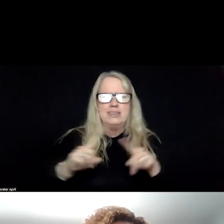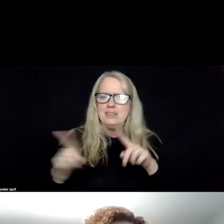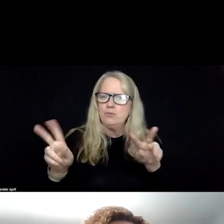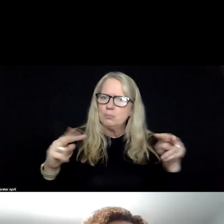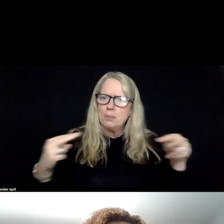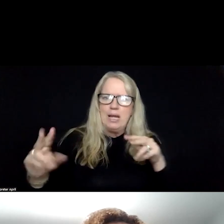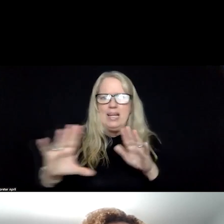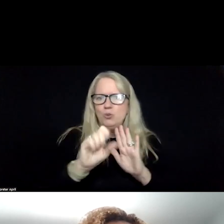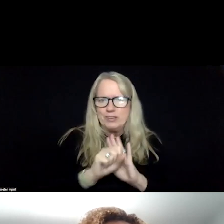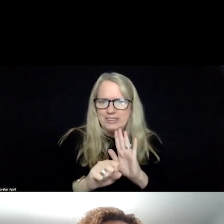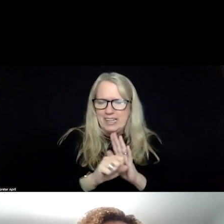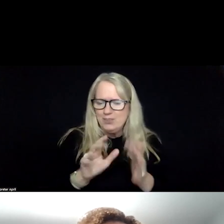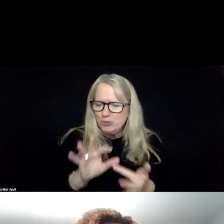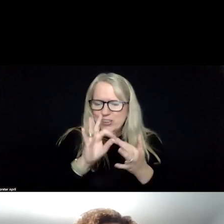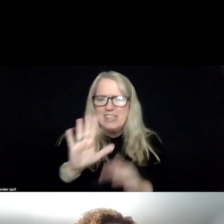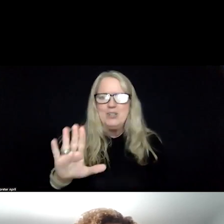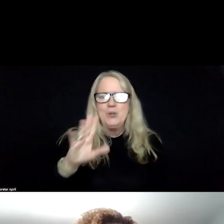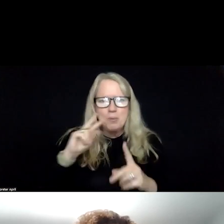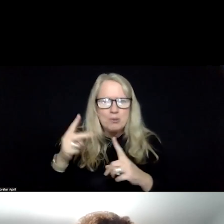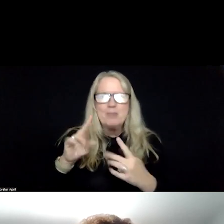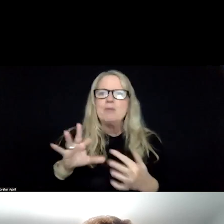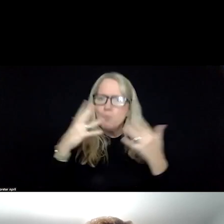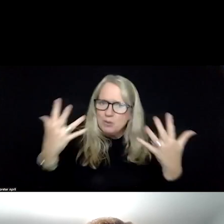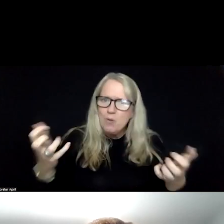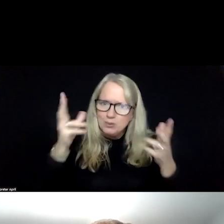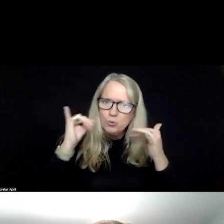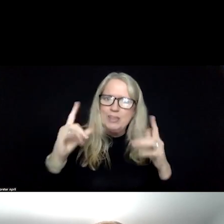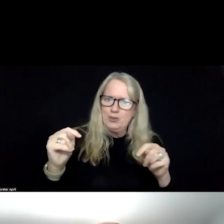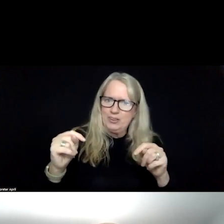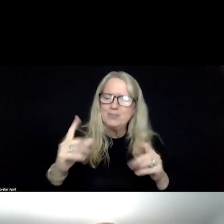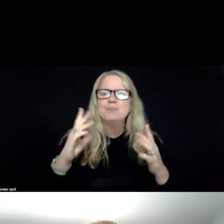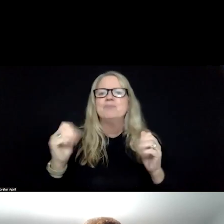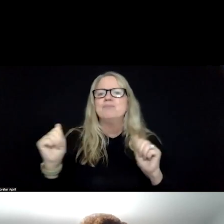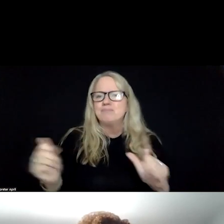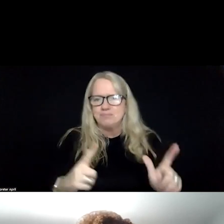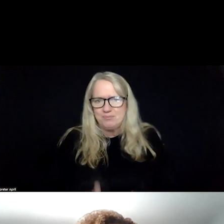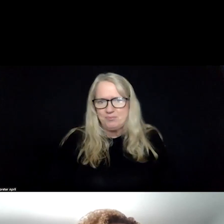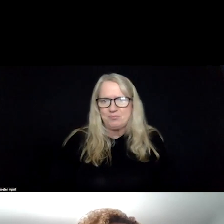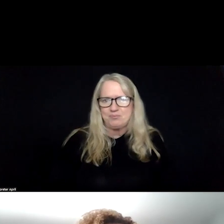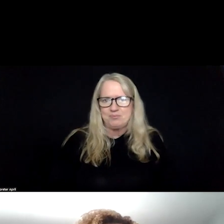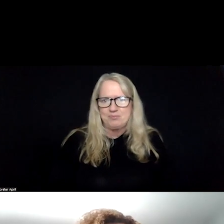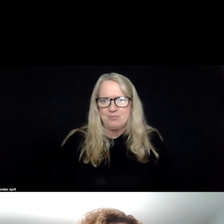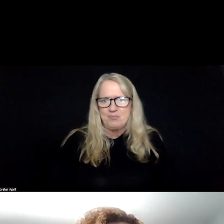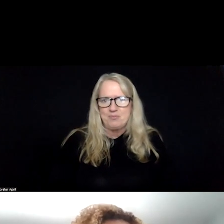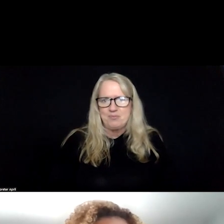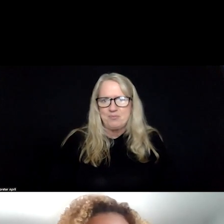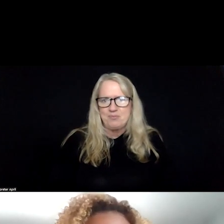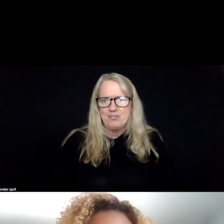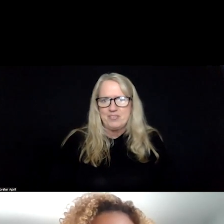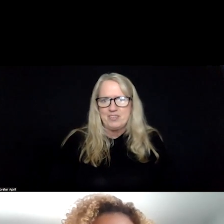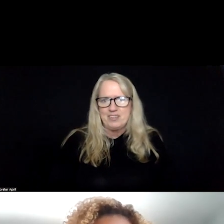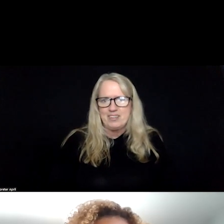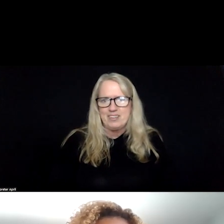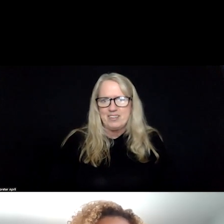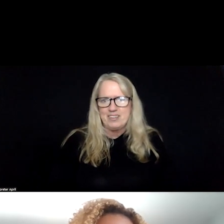UNIQUE AND WE WANT TO HEAR IT. NEXT SLIDE, PLEASE.